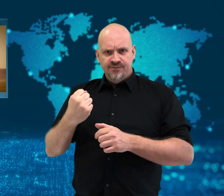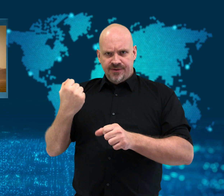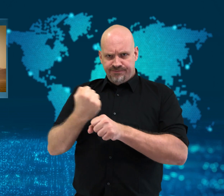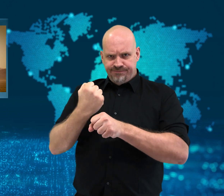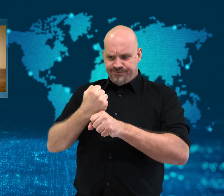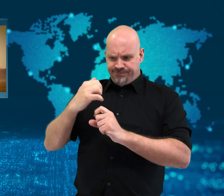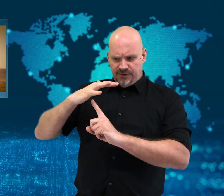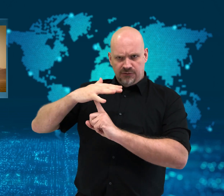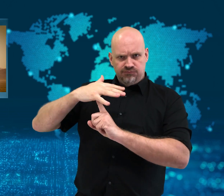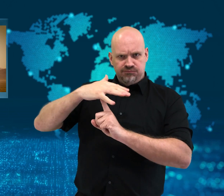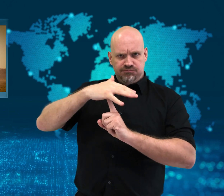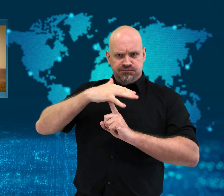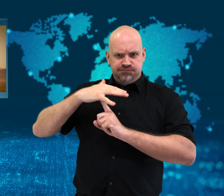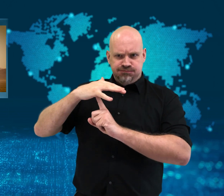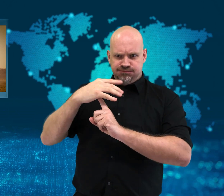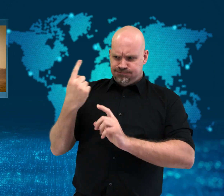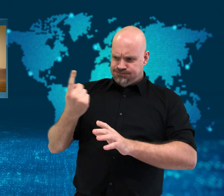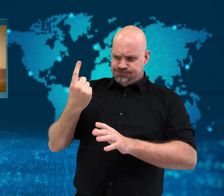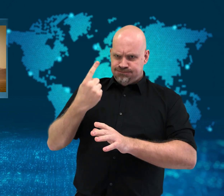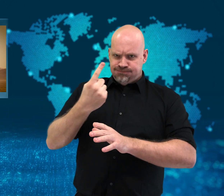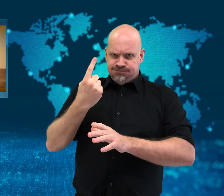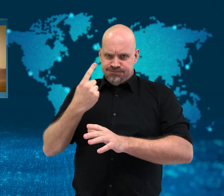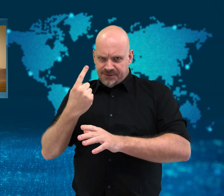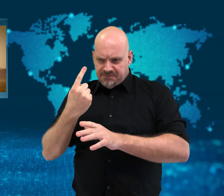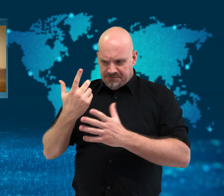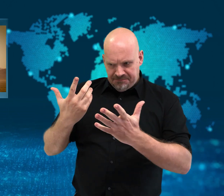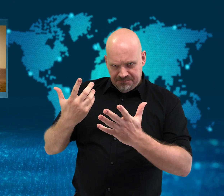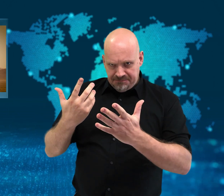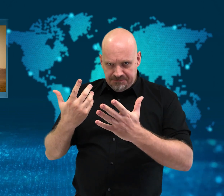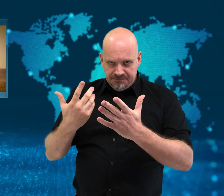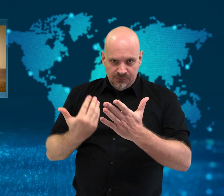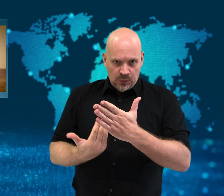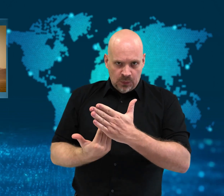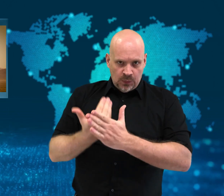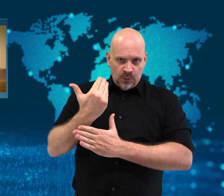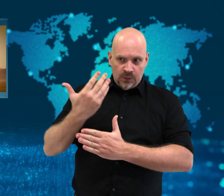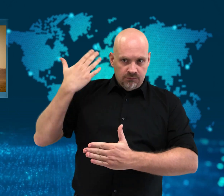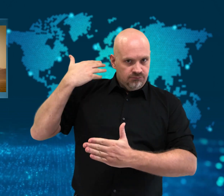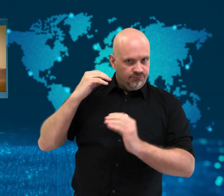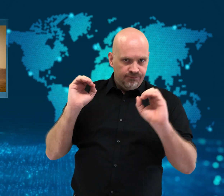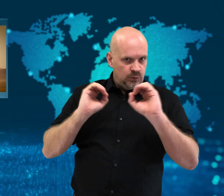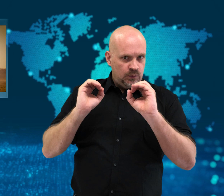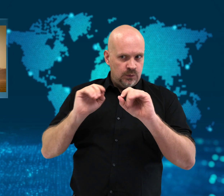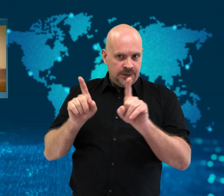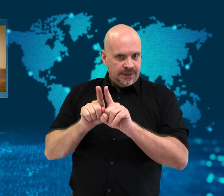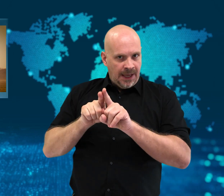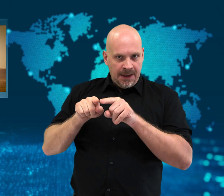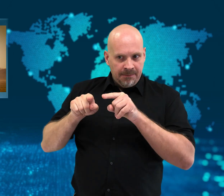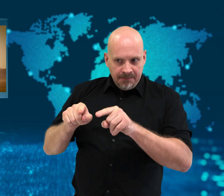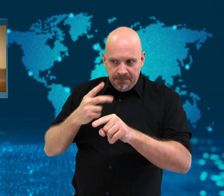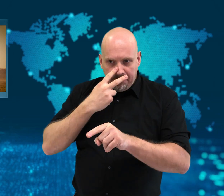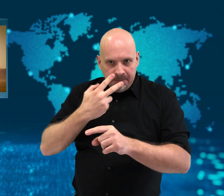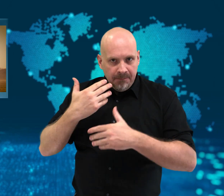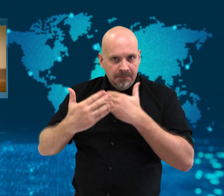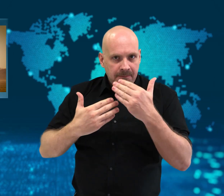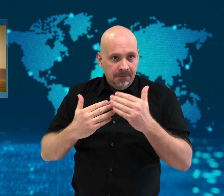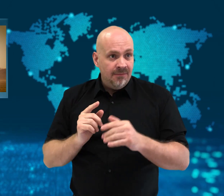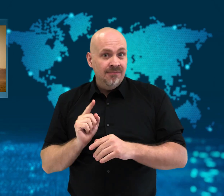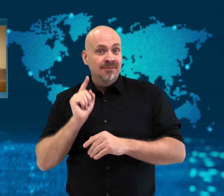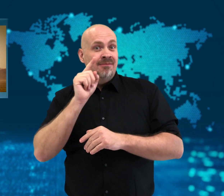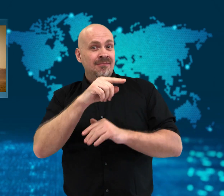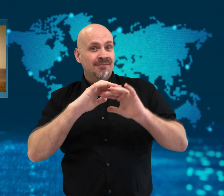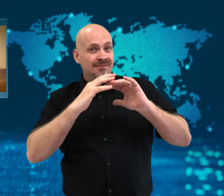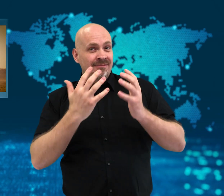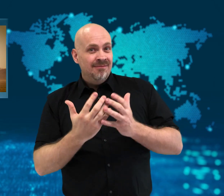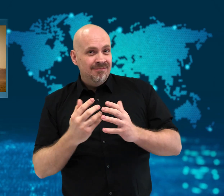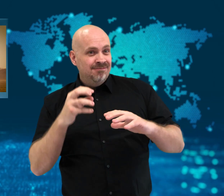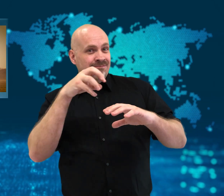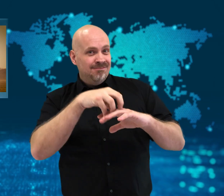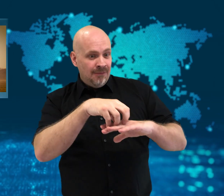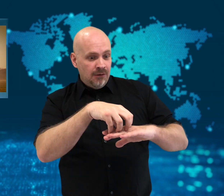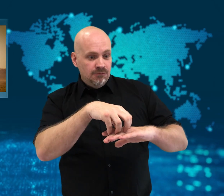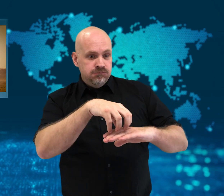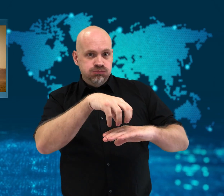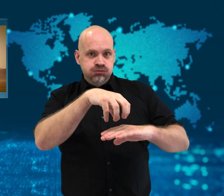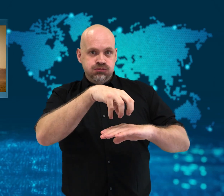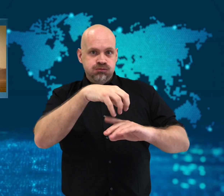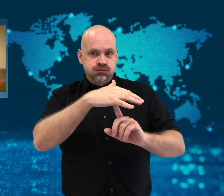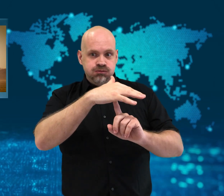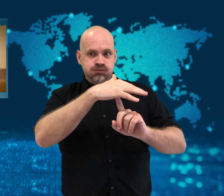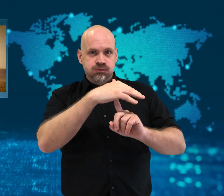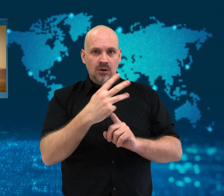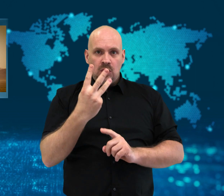NASA’s experimental helicopter rose about 3 meters in altitude